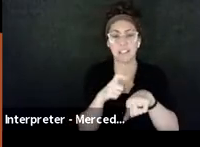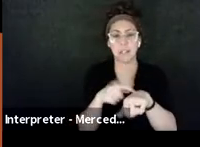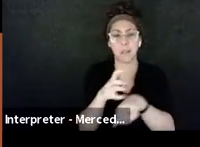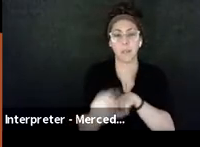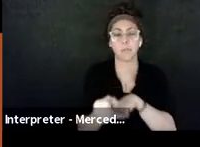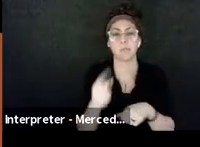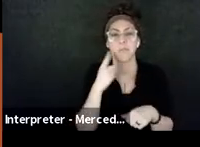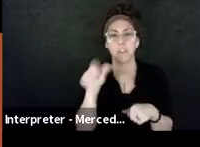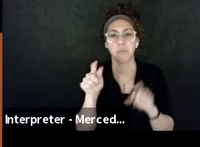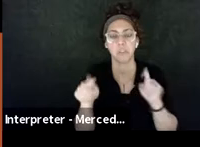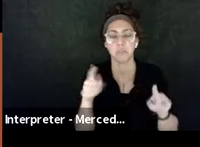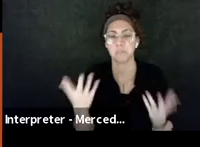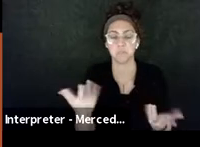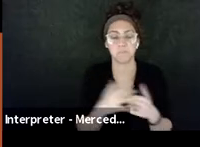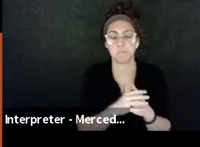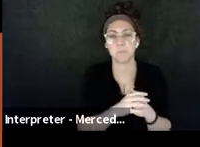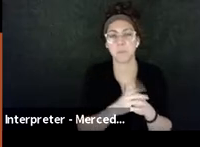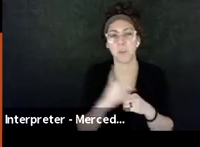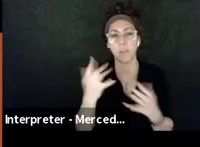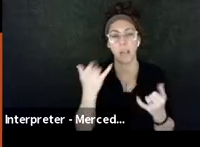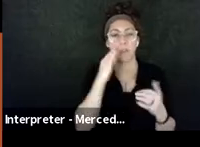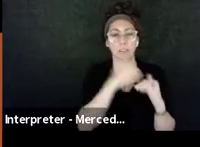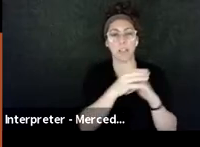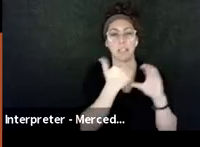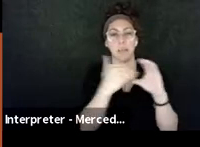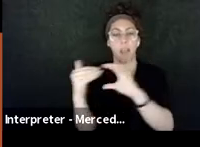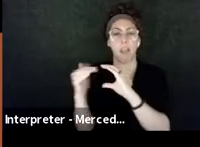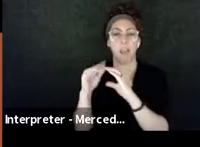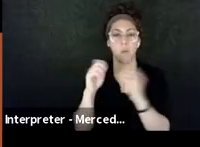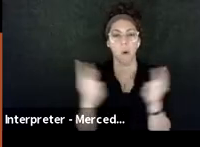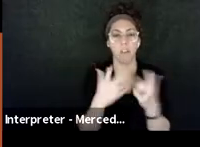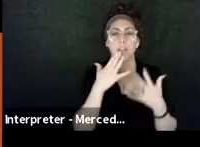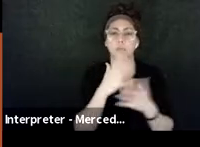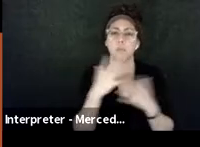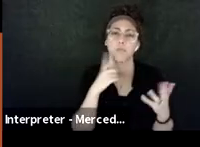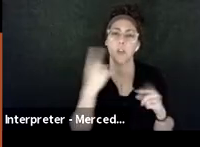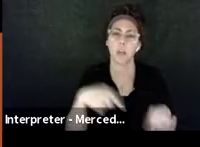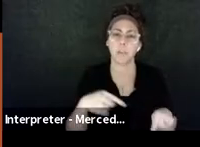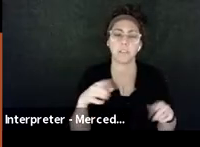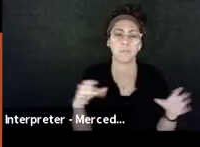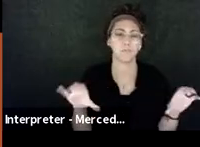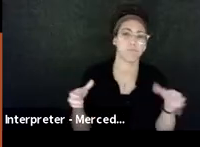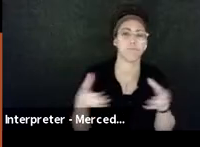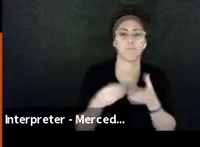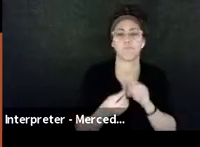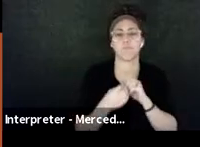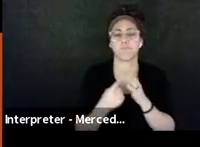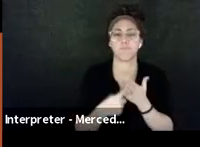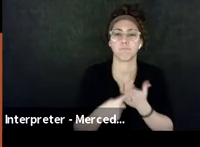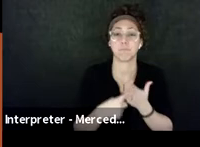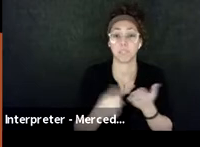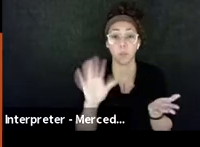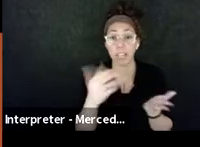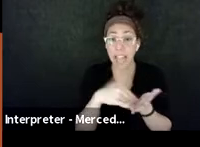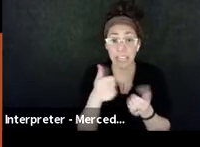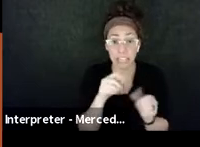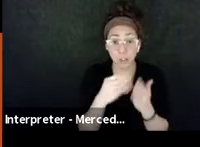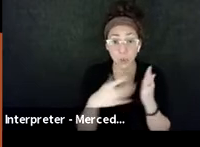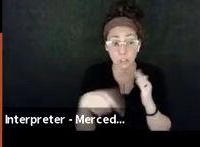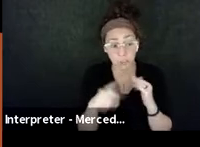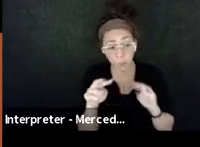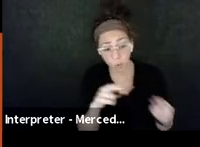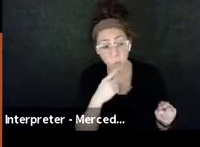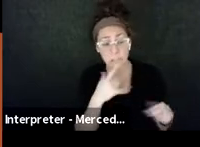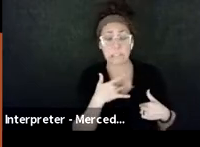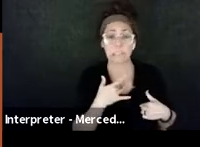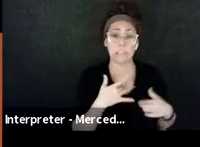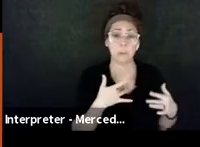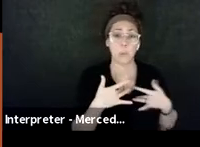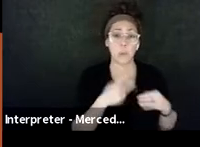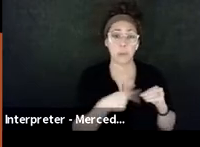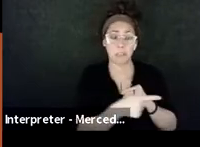Natalie Chavez: And I'm going to be sending out my email to all of you and just thanking all of you for attending our session today. So again, if you have any challenges with students that you really feel concerned about will take them on one by one.